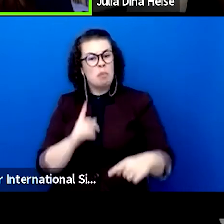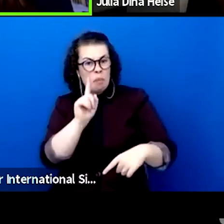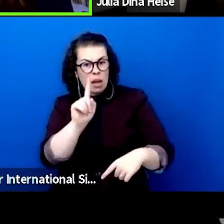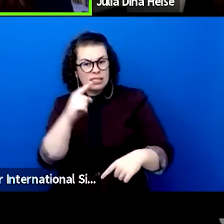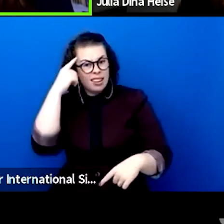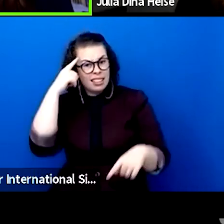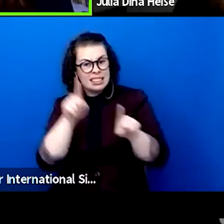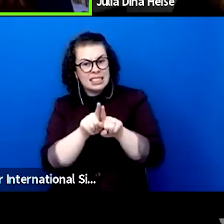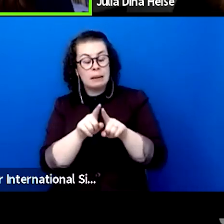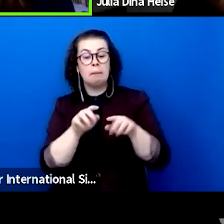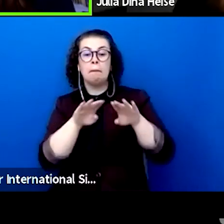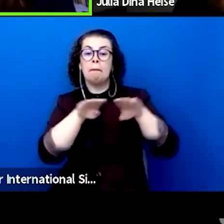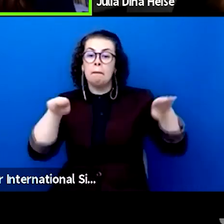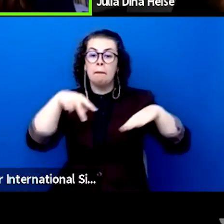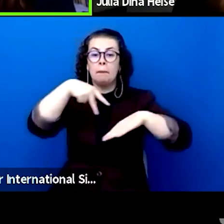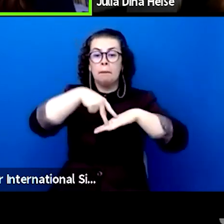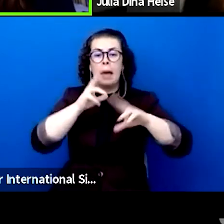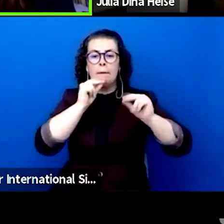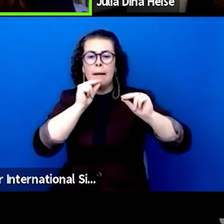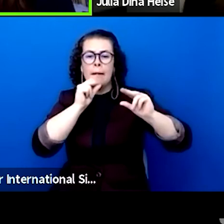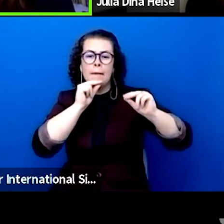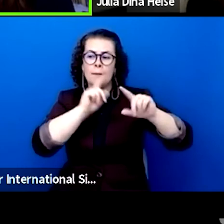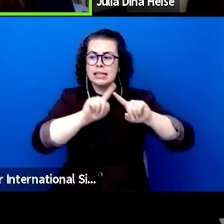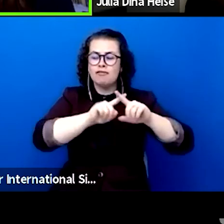that you know they are one of the beautiful things about theater is that one can find